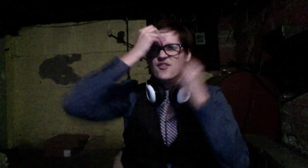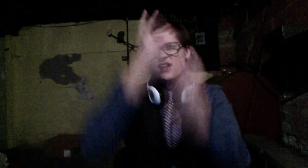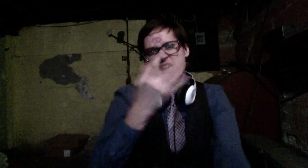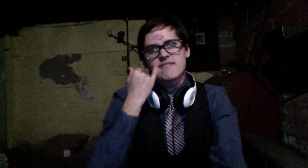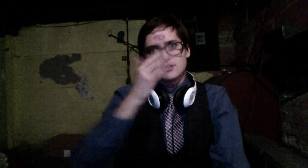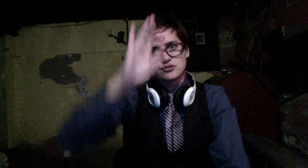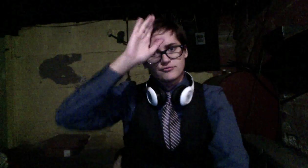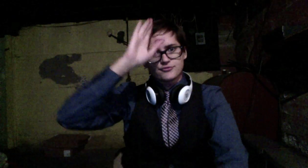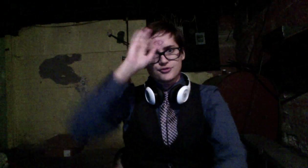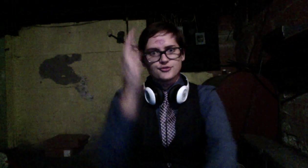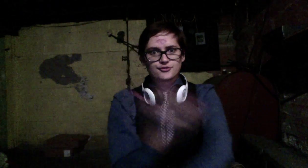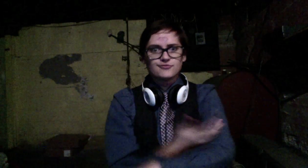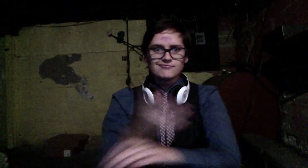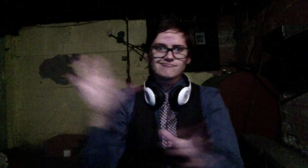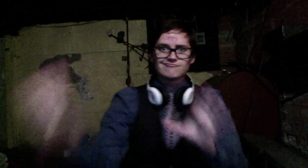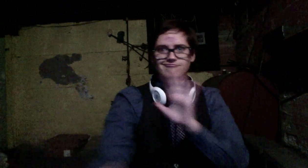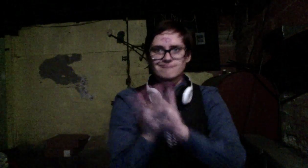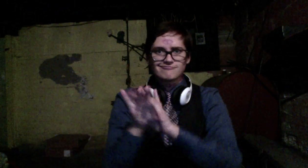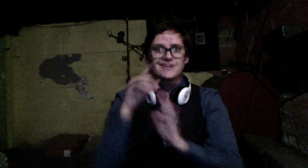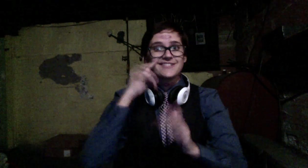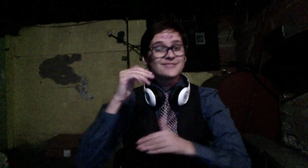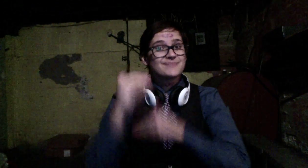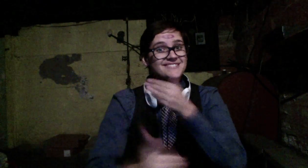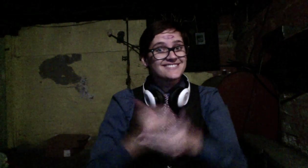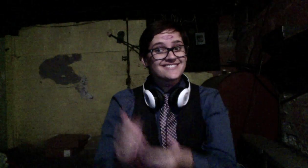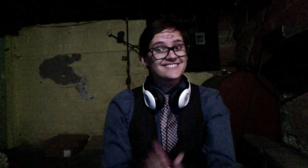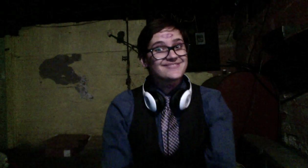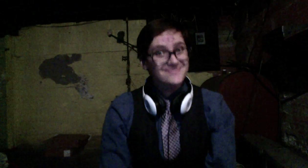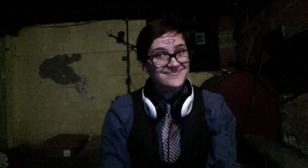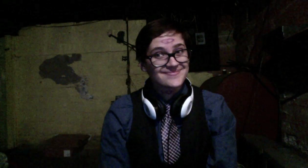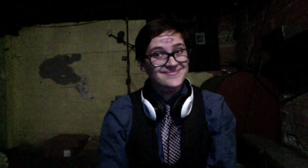LET-YOU-KNOW IF YOUR SON PICK FOR PROCESS